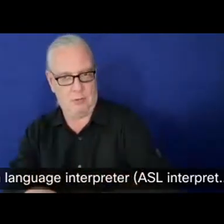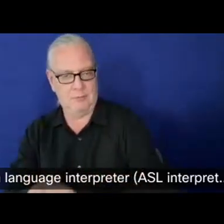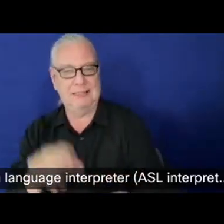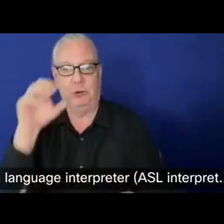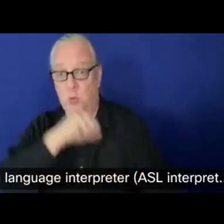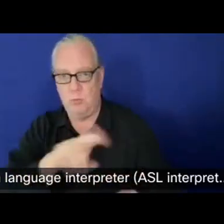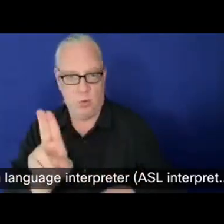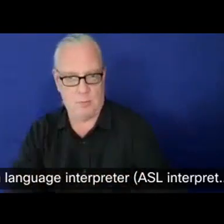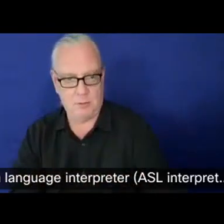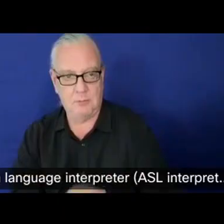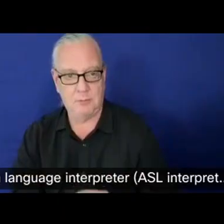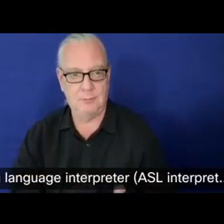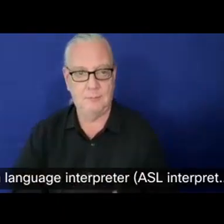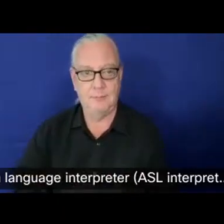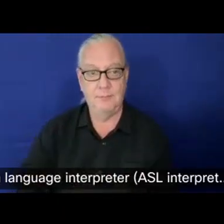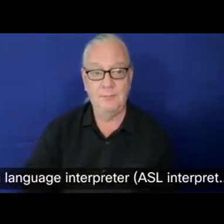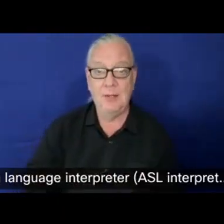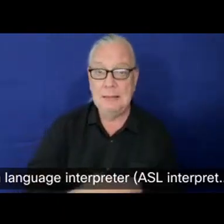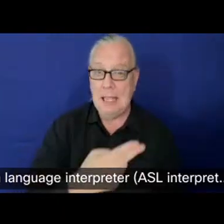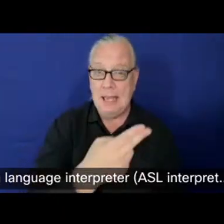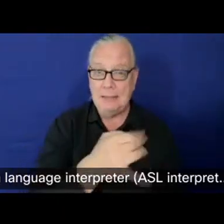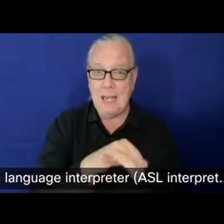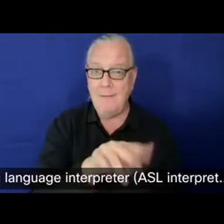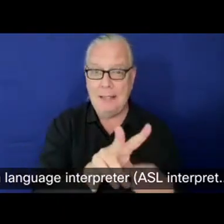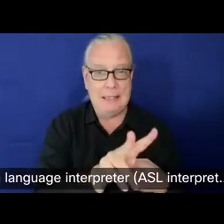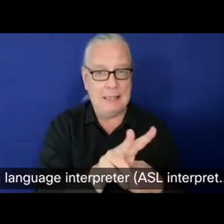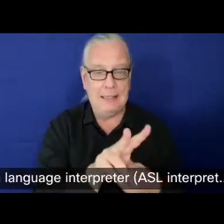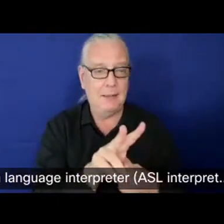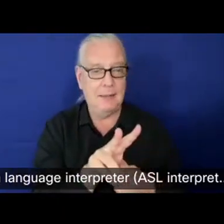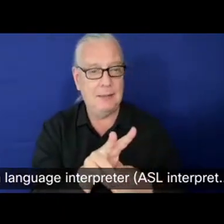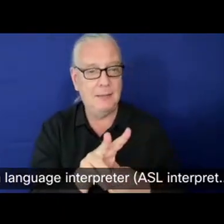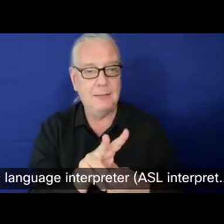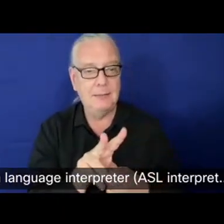doesn't have a face anymore, right? Not that there's not one